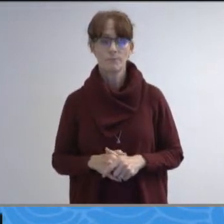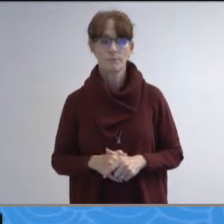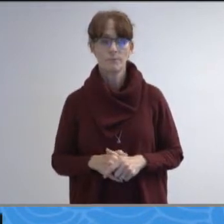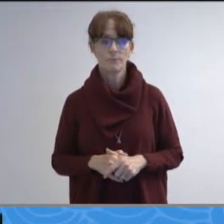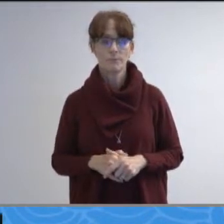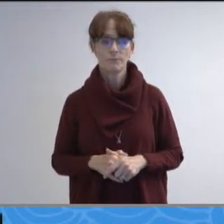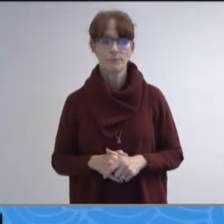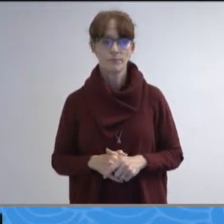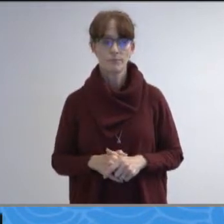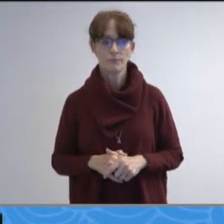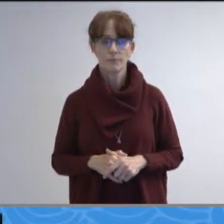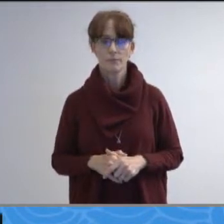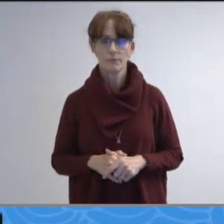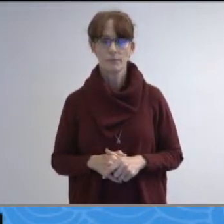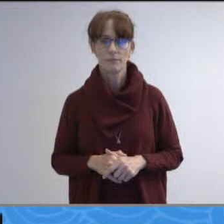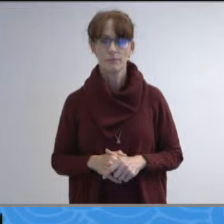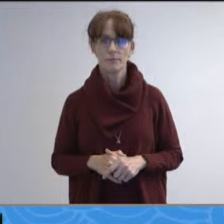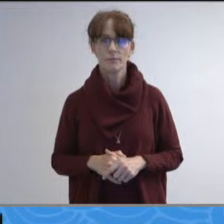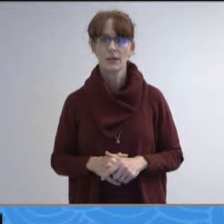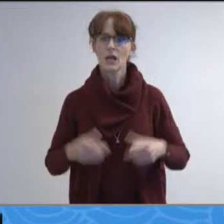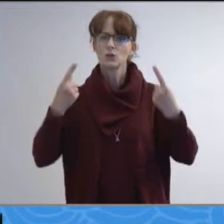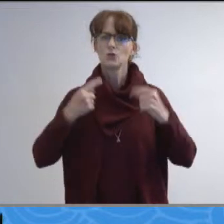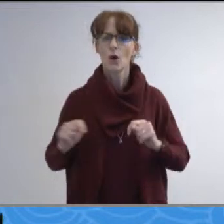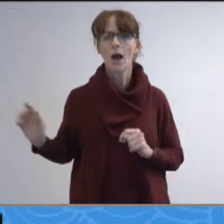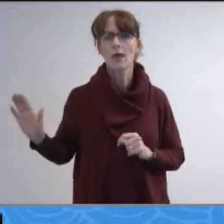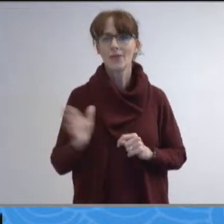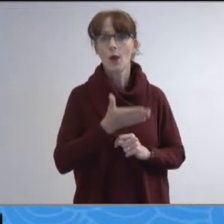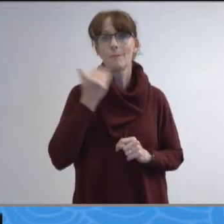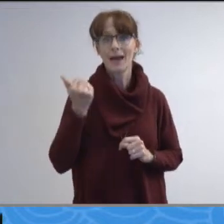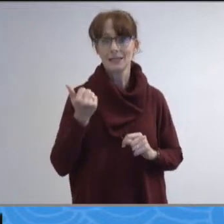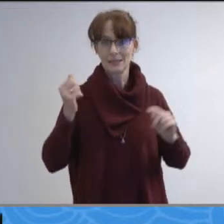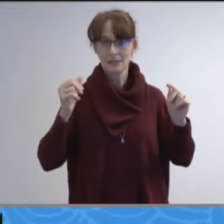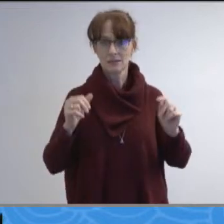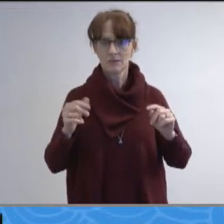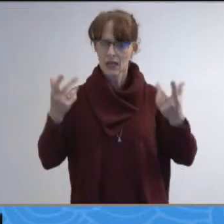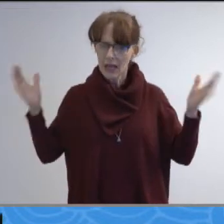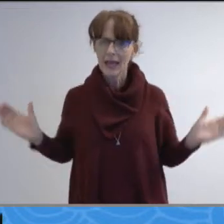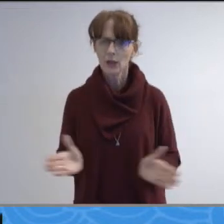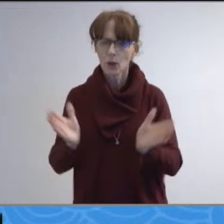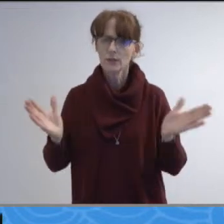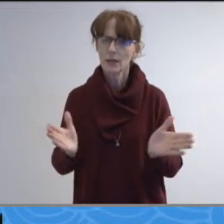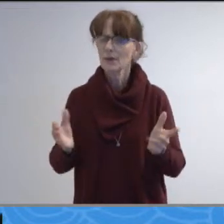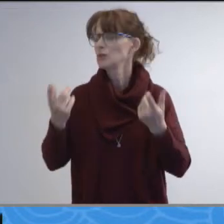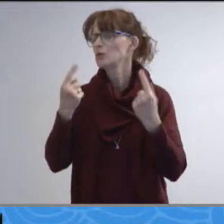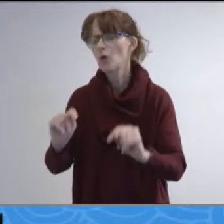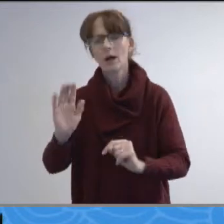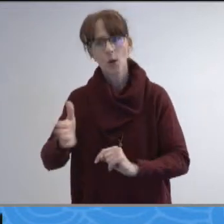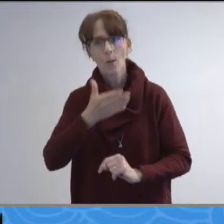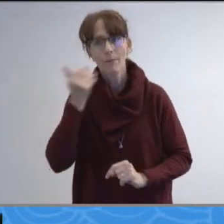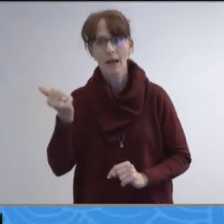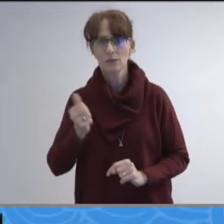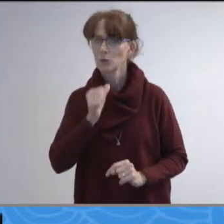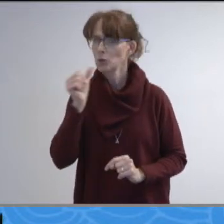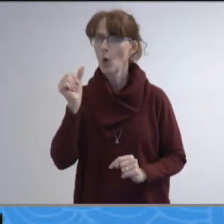Try their best to encourage students to try their best on each question and try not to rush.